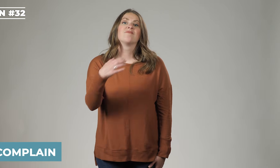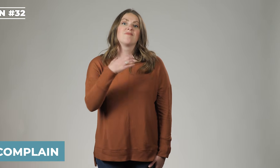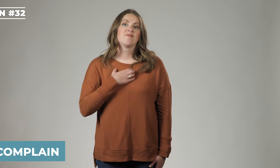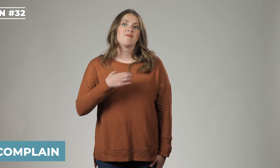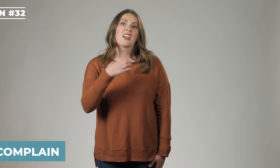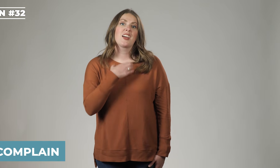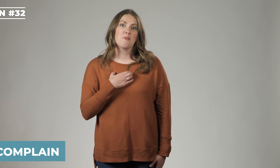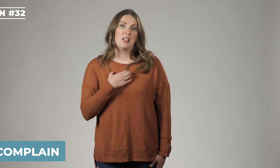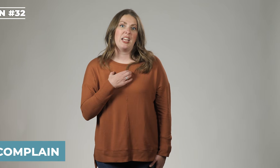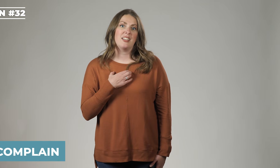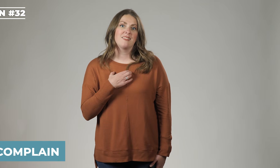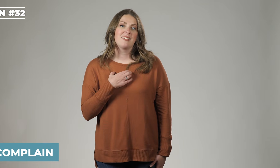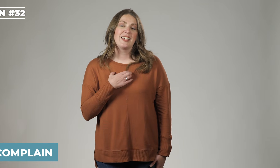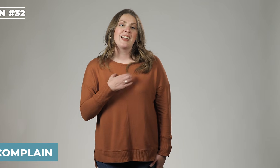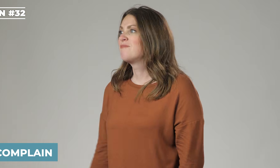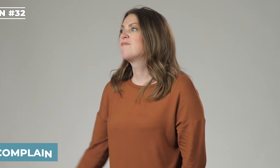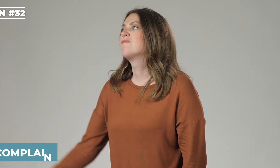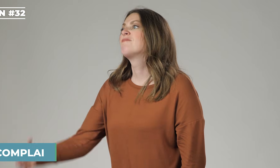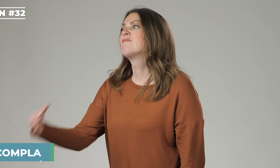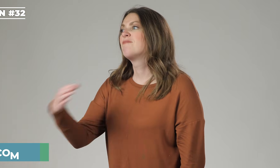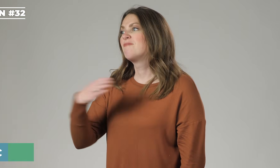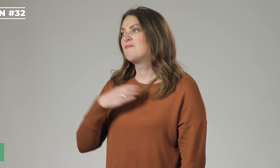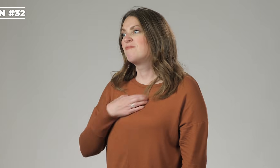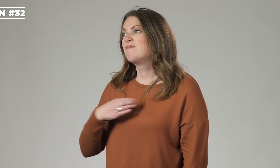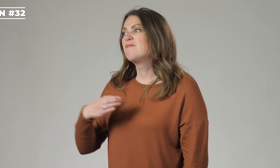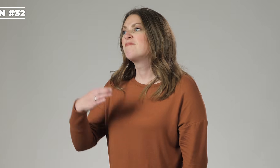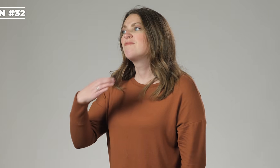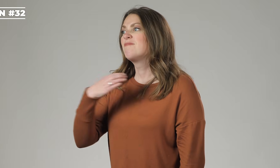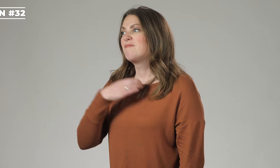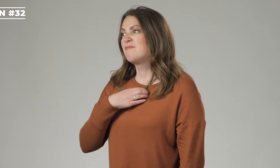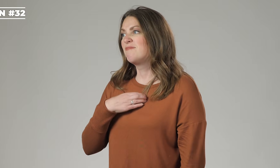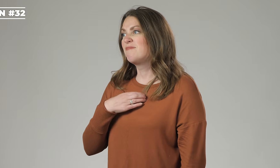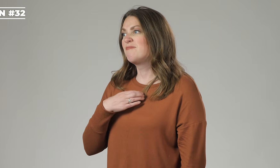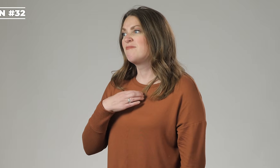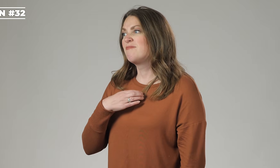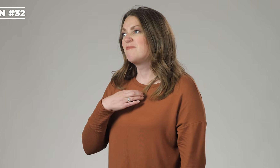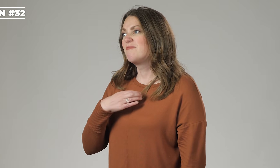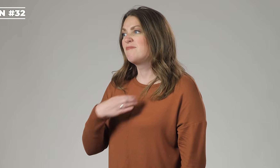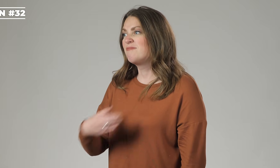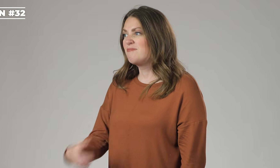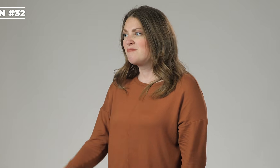complain, complain. You have a C-shaped hand coming up on your chest.